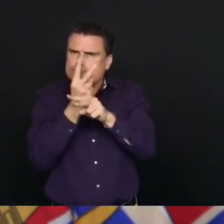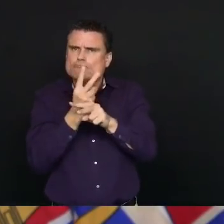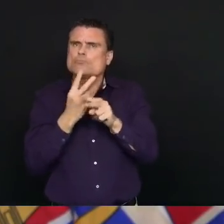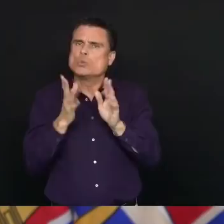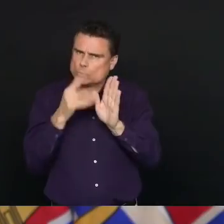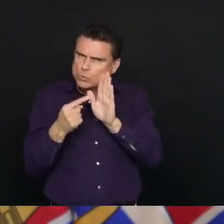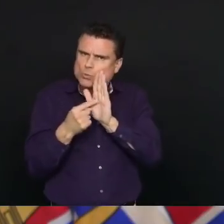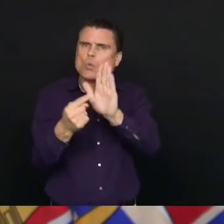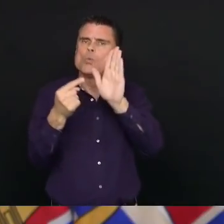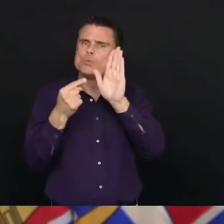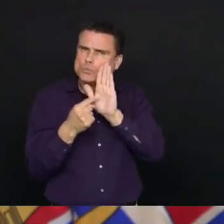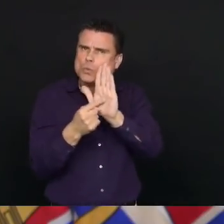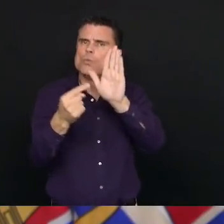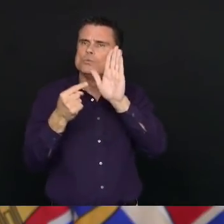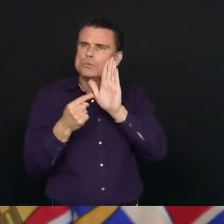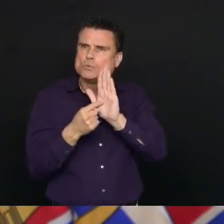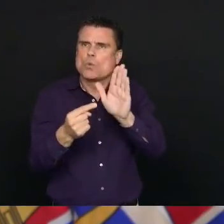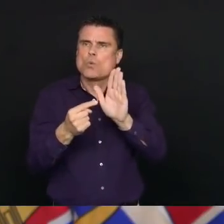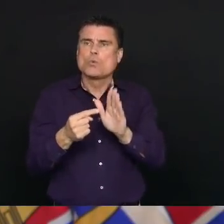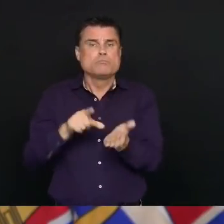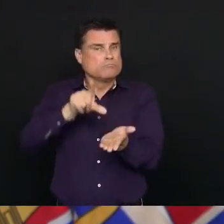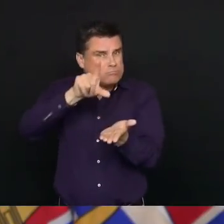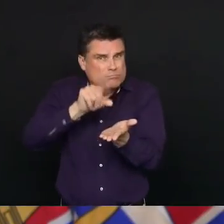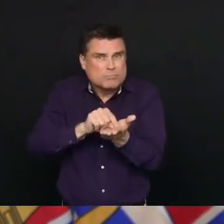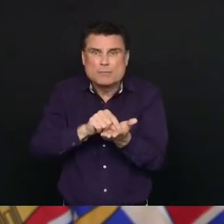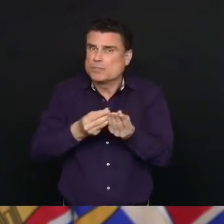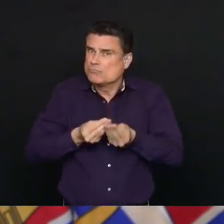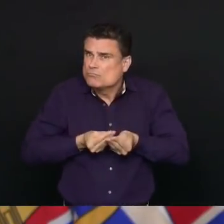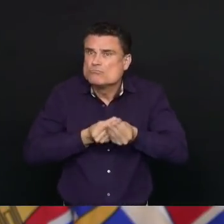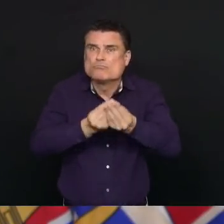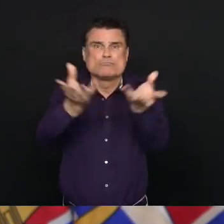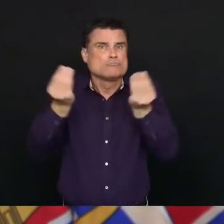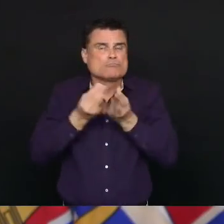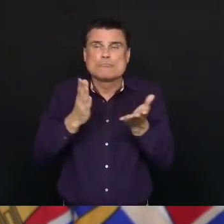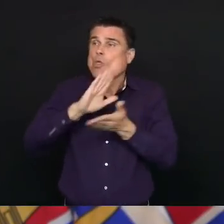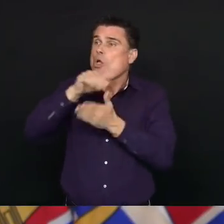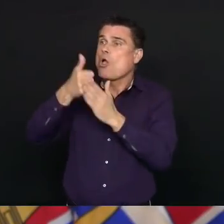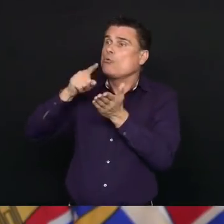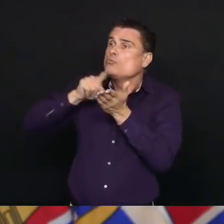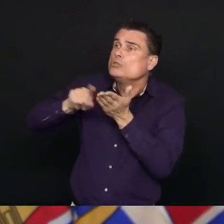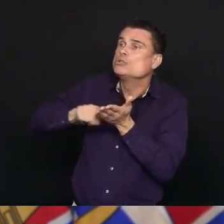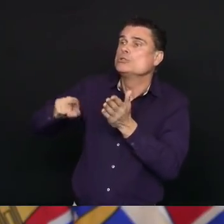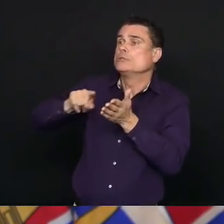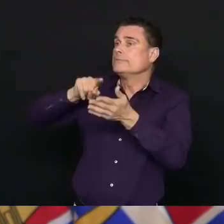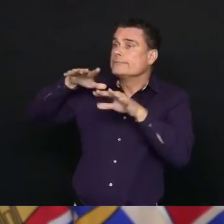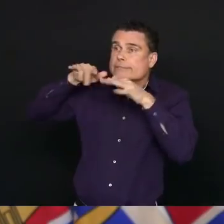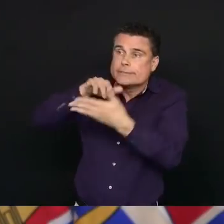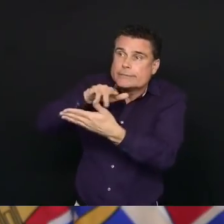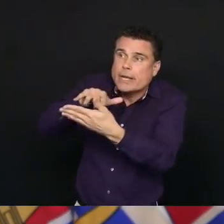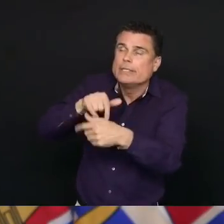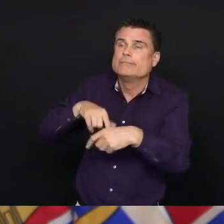have and what they presented this morning. As a matter of fact we have contributed to much of the modeling and data that they